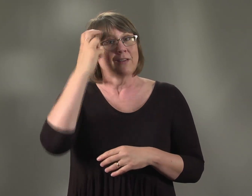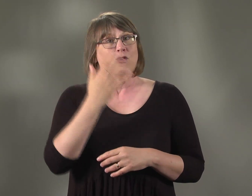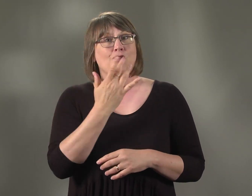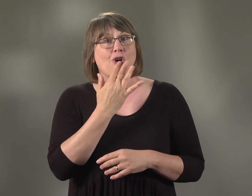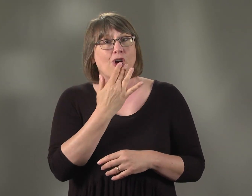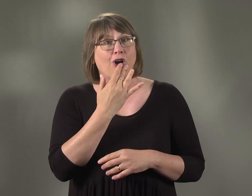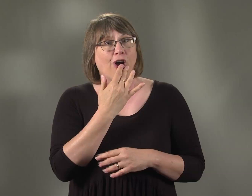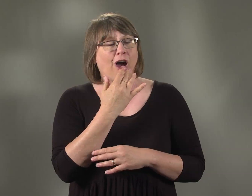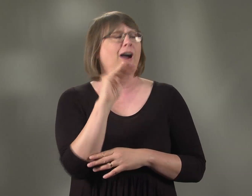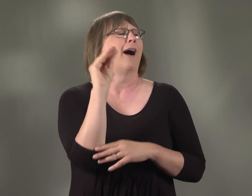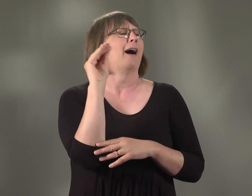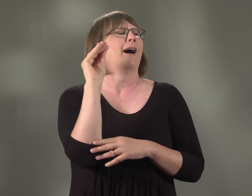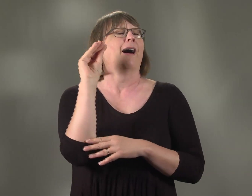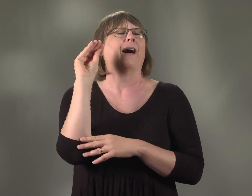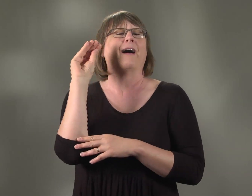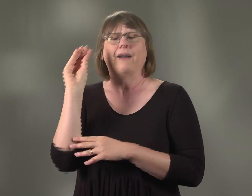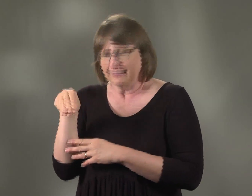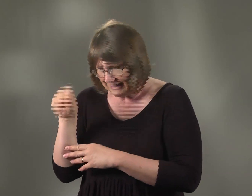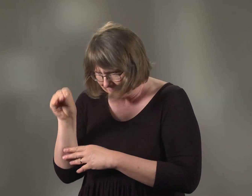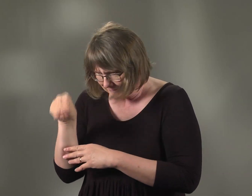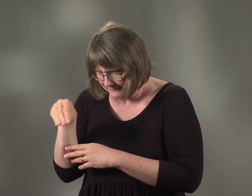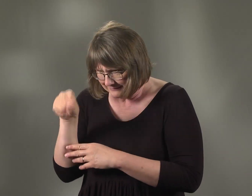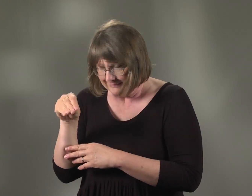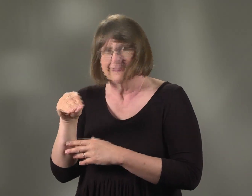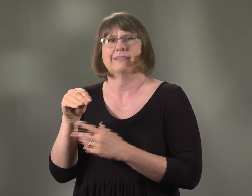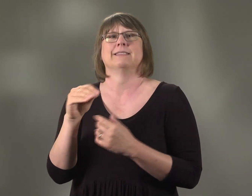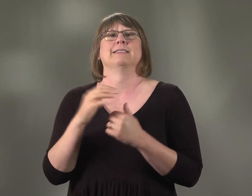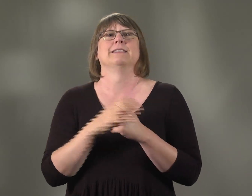and, since purple was my favorite color, I nodded my head yes.